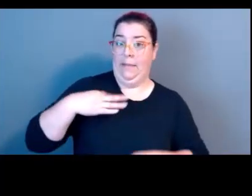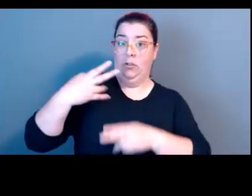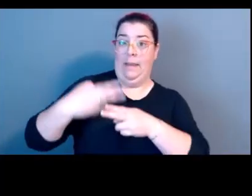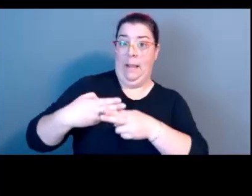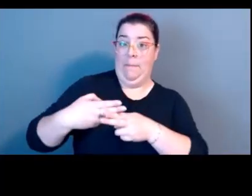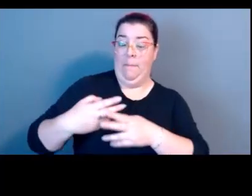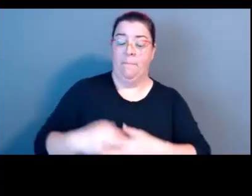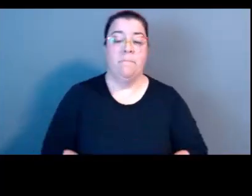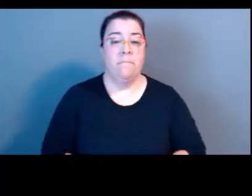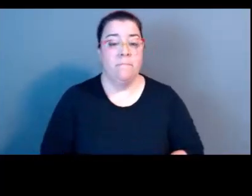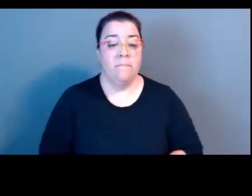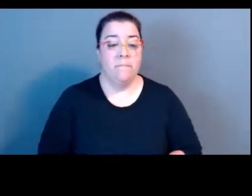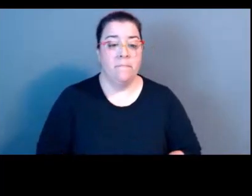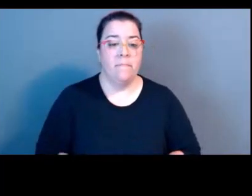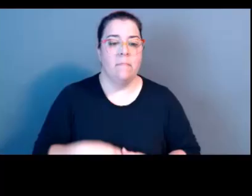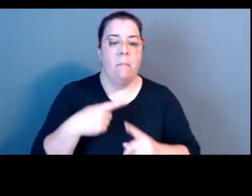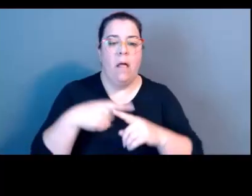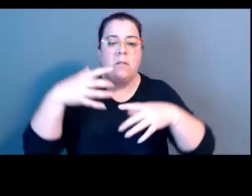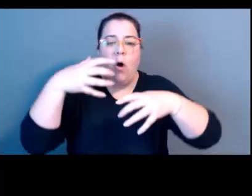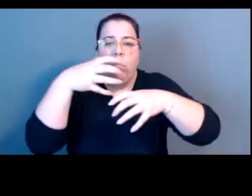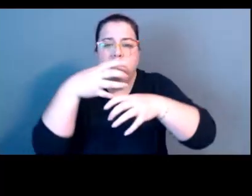as a short summary of your proposed project.